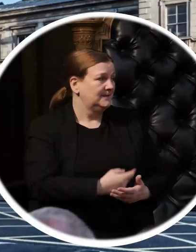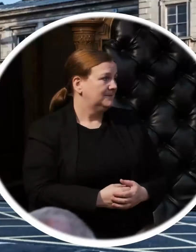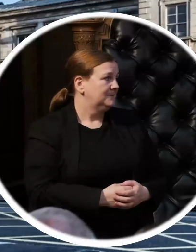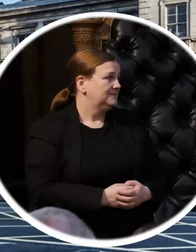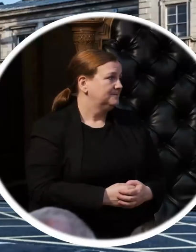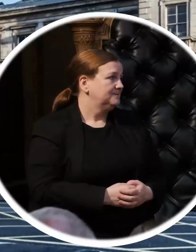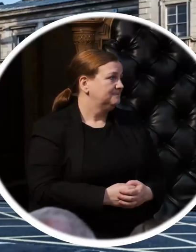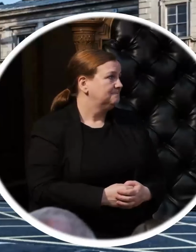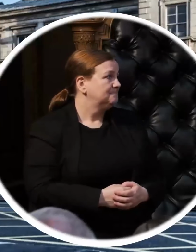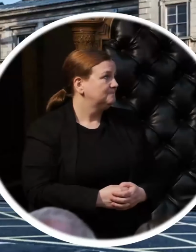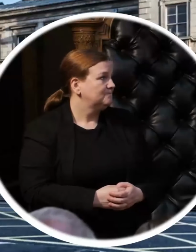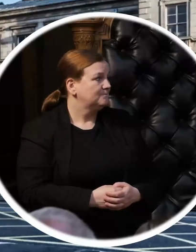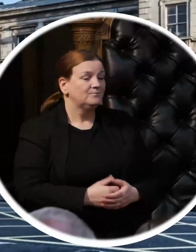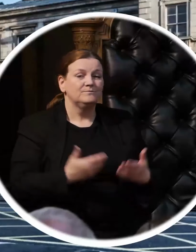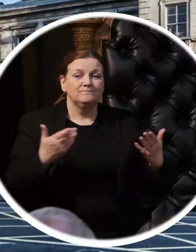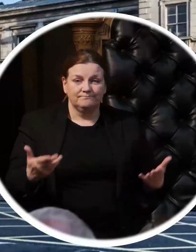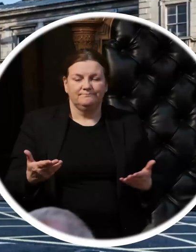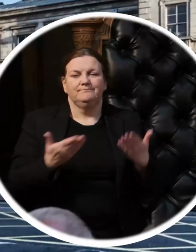And so this brings us to Connolly Station.